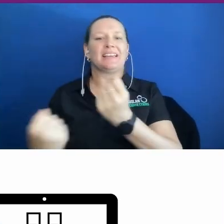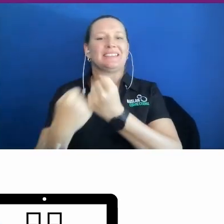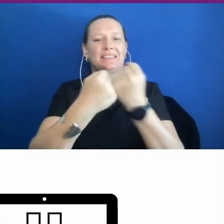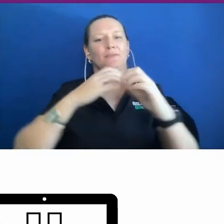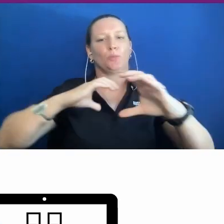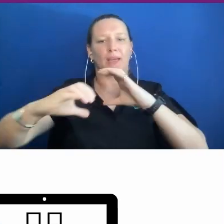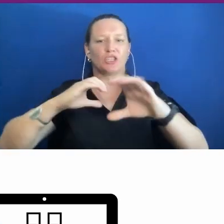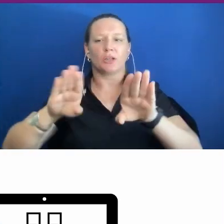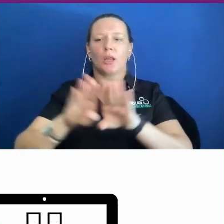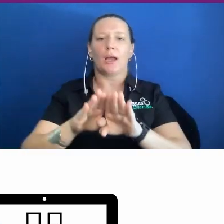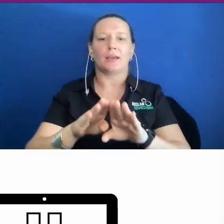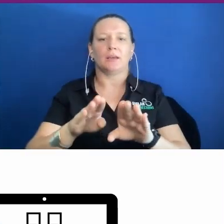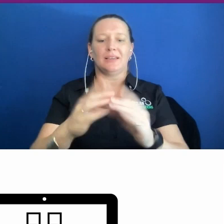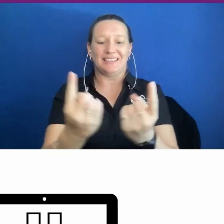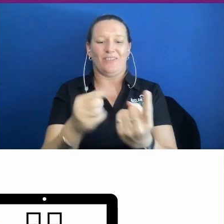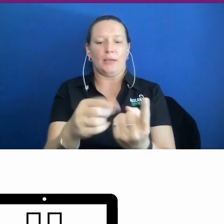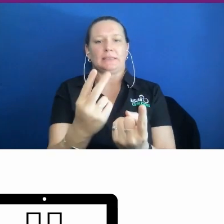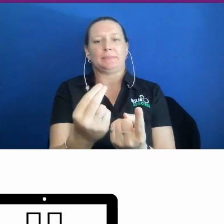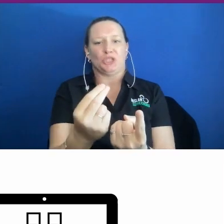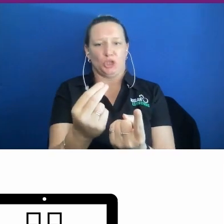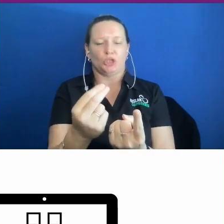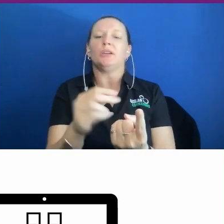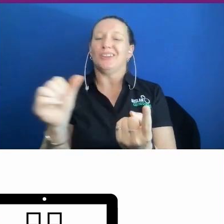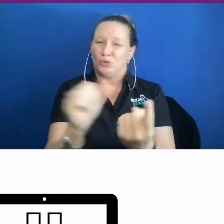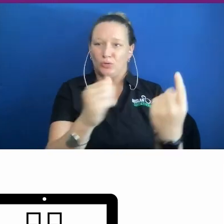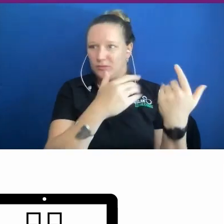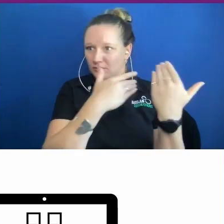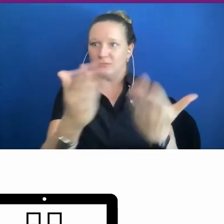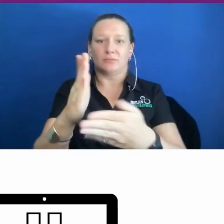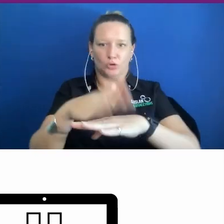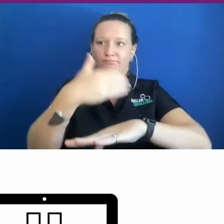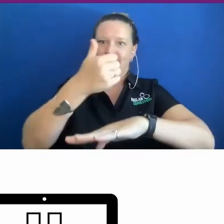devices, should be implemented as early as possible, to ensure the best communication